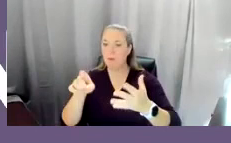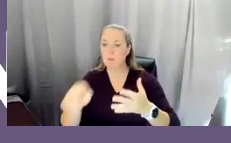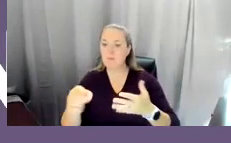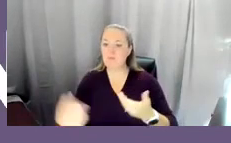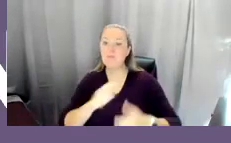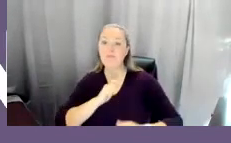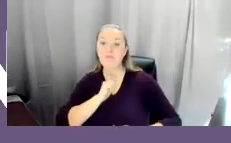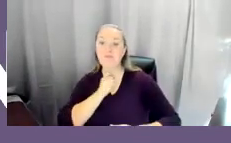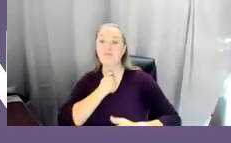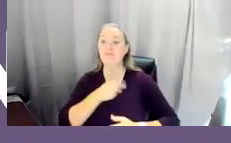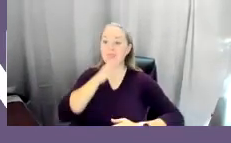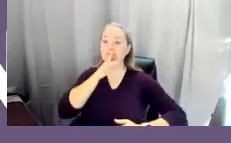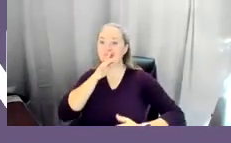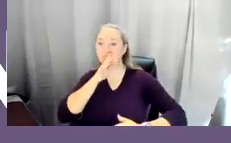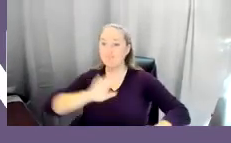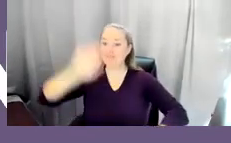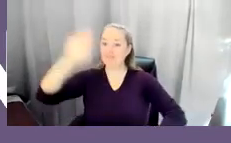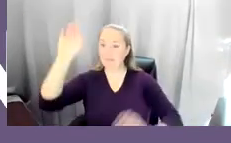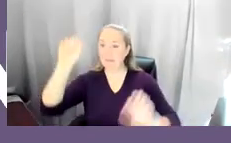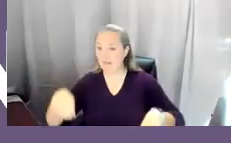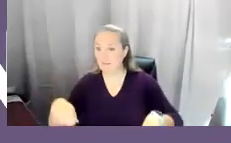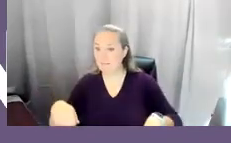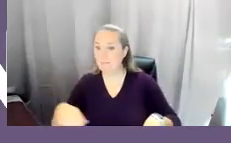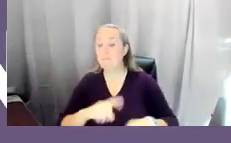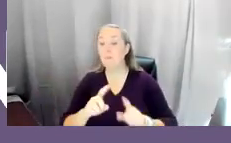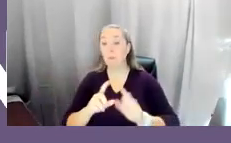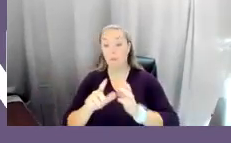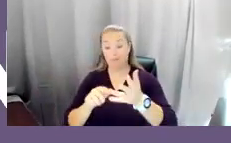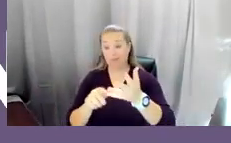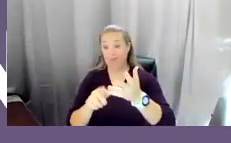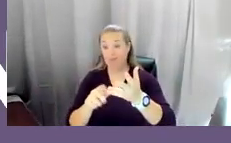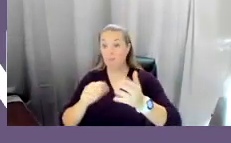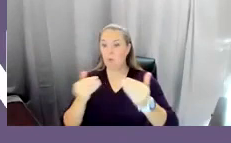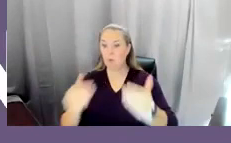BE OF PLACE FOR QUESTIONS AND ANSWERS THAT YOU MAY ALL HAVE THEM WILL COVER